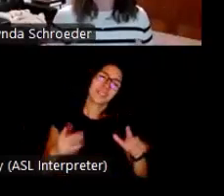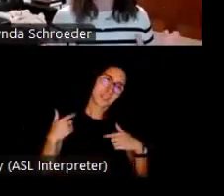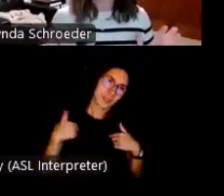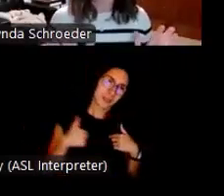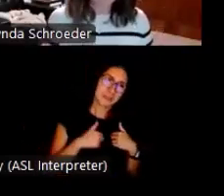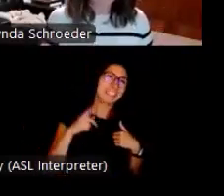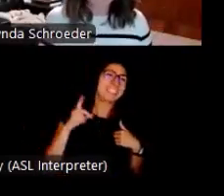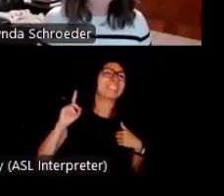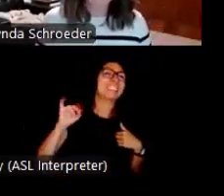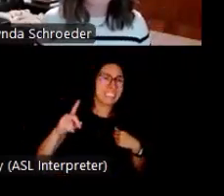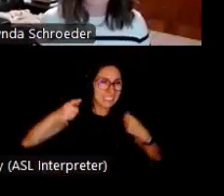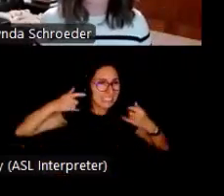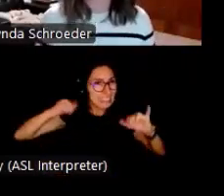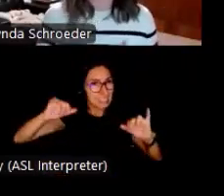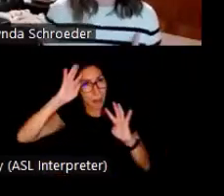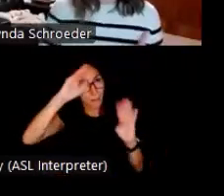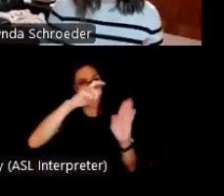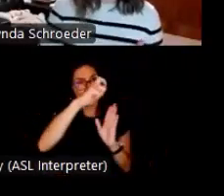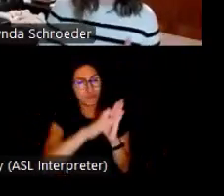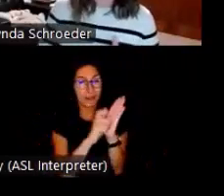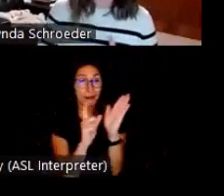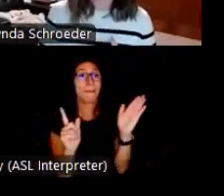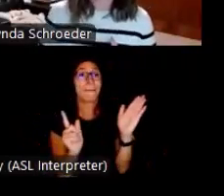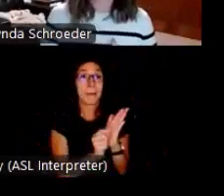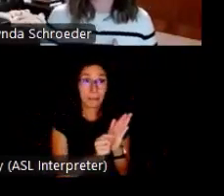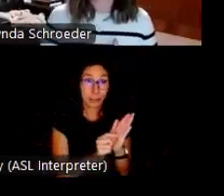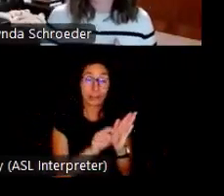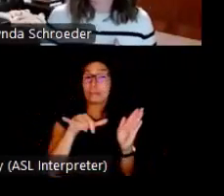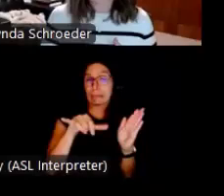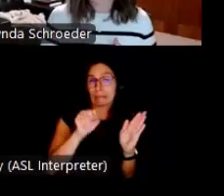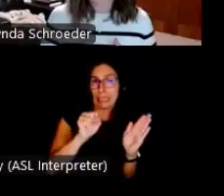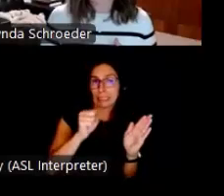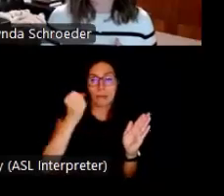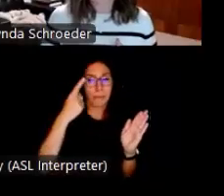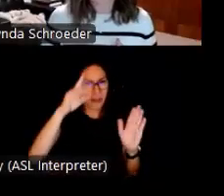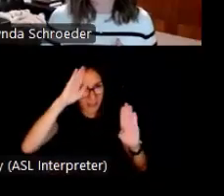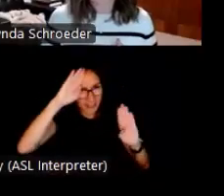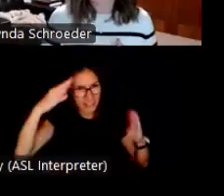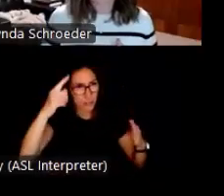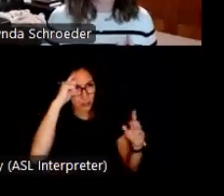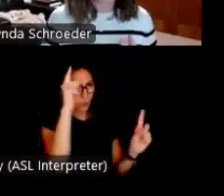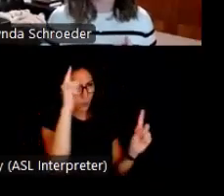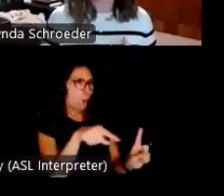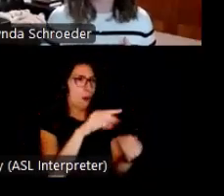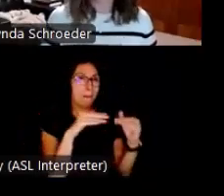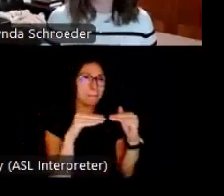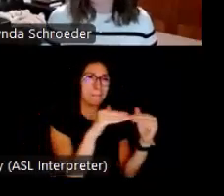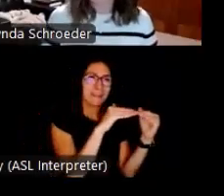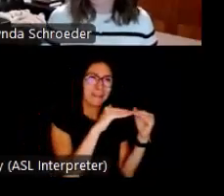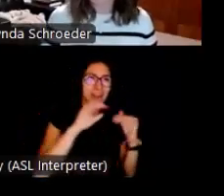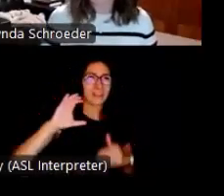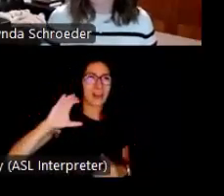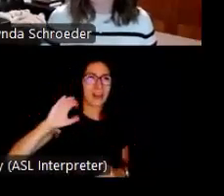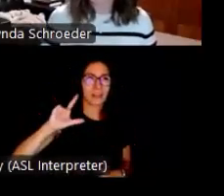But the publication focused on educating our peers and our colleagues on how to use the same method to continue